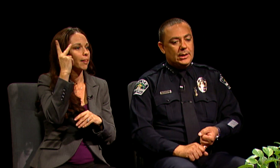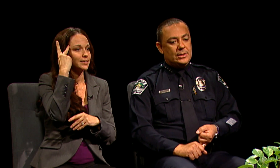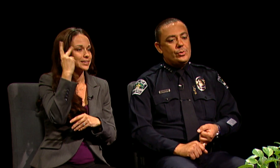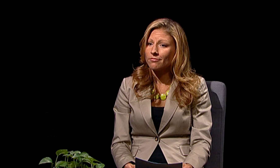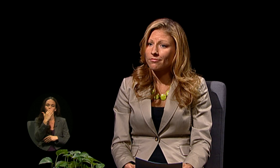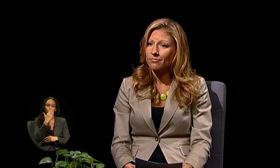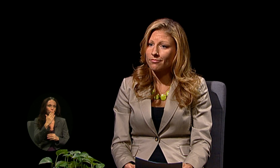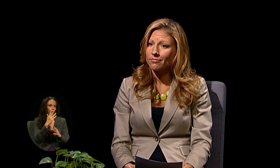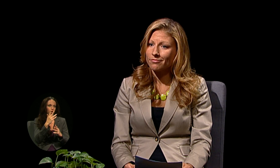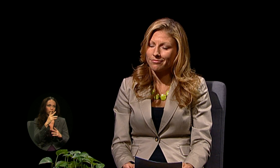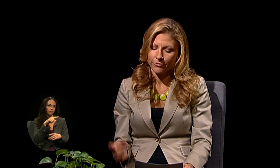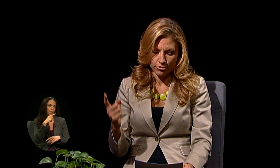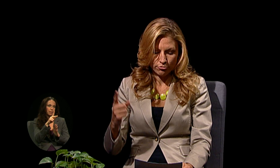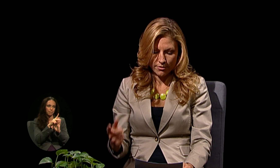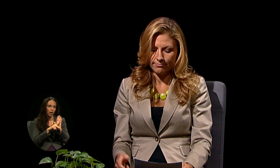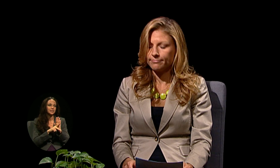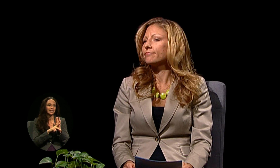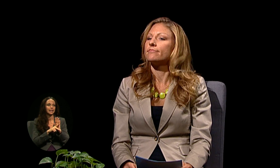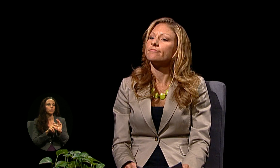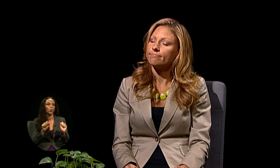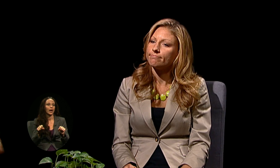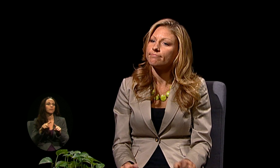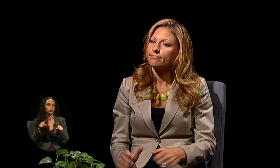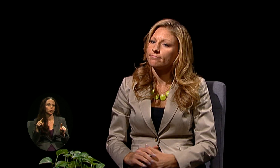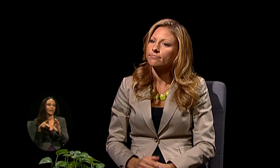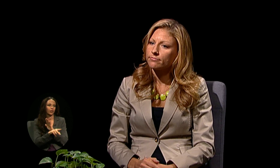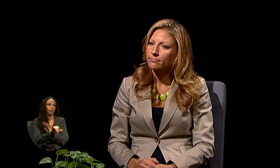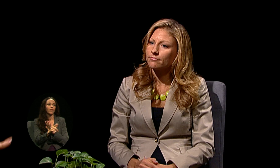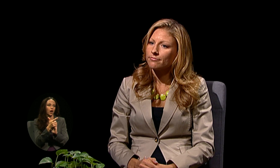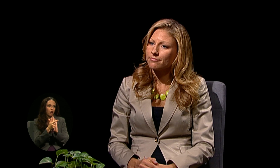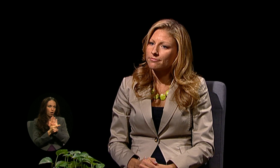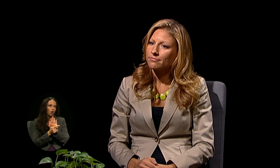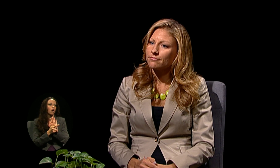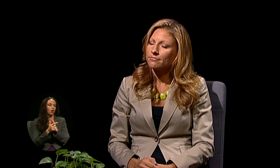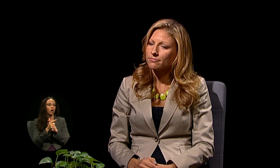THAT WE'RE ABLE TO KILL THAT LAW. AND I HOPE IT DOESN'T COME BACK AGAIN